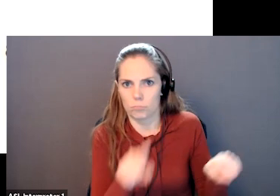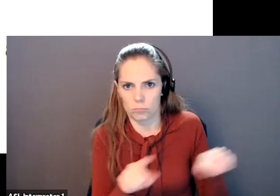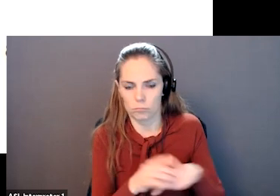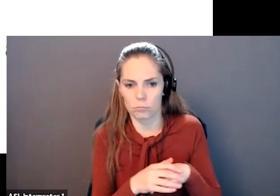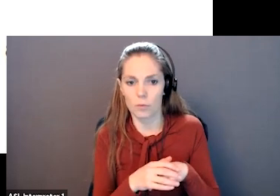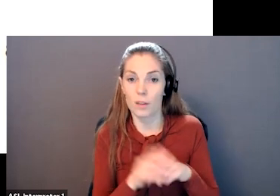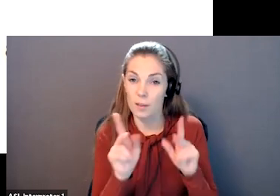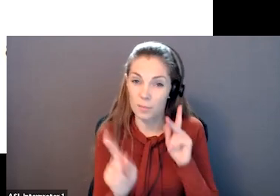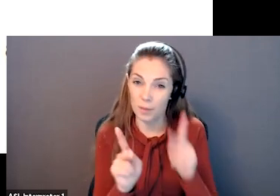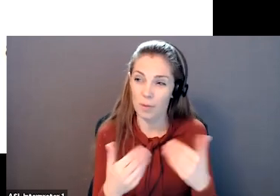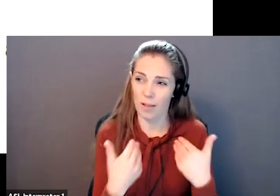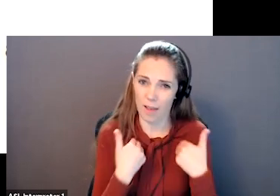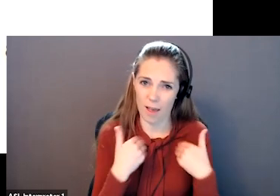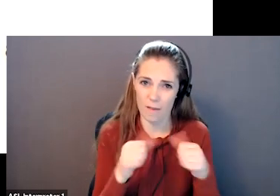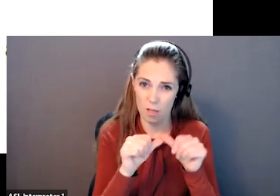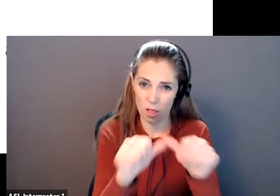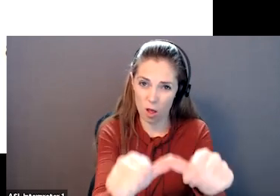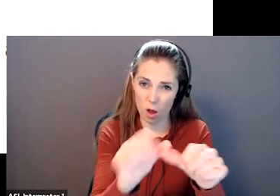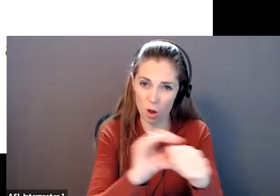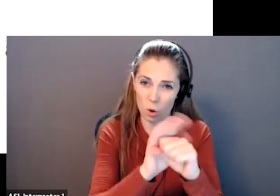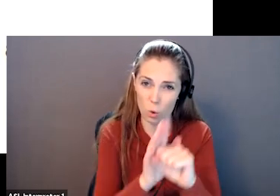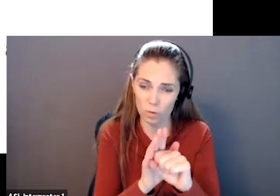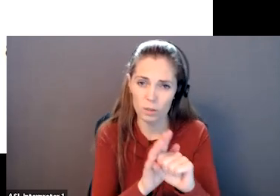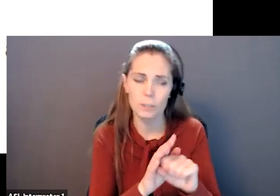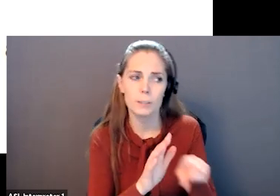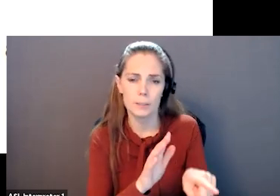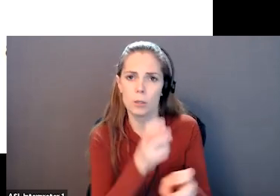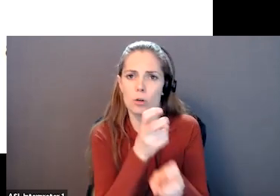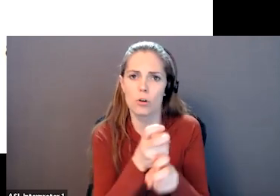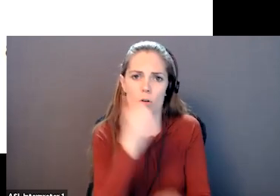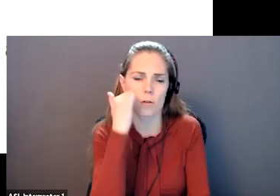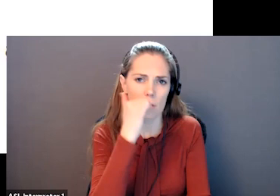which may limit their ability to participate in work and there's an urgent need to understand